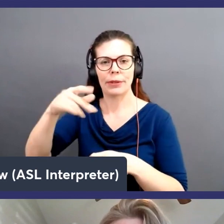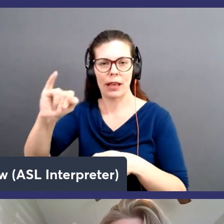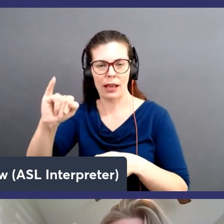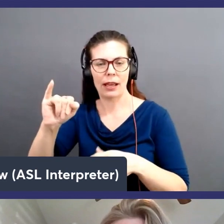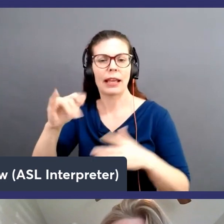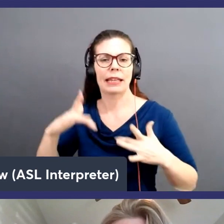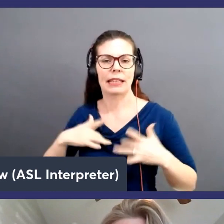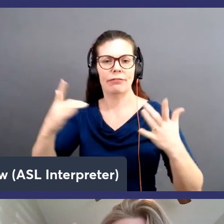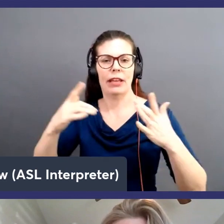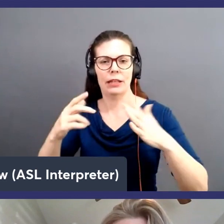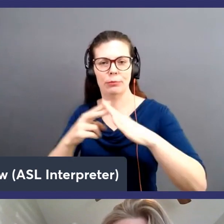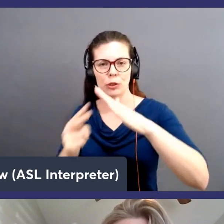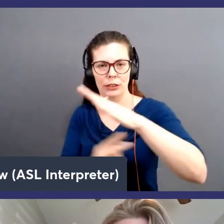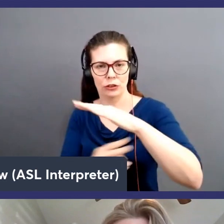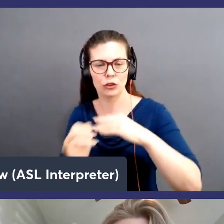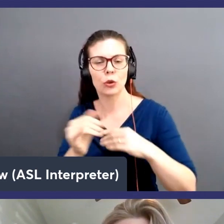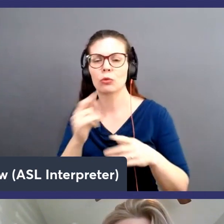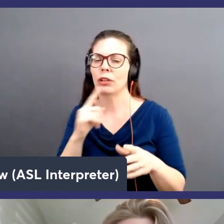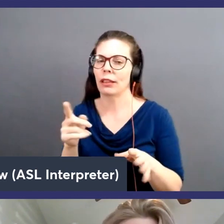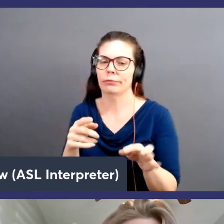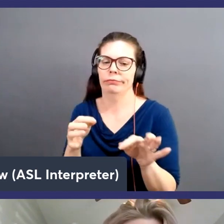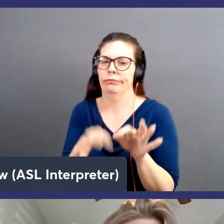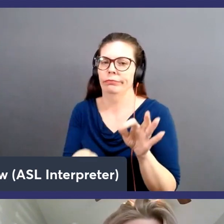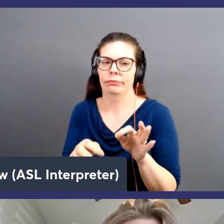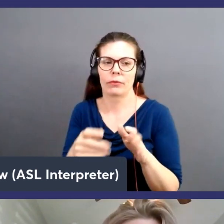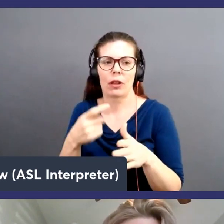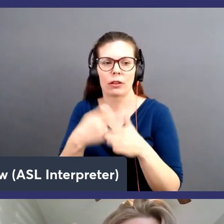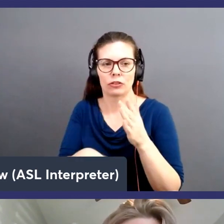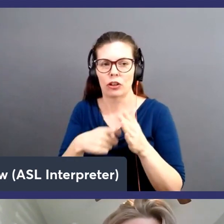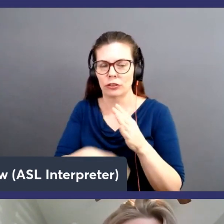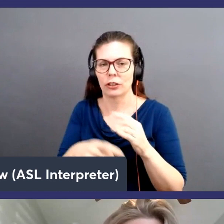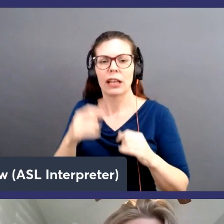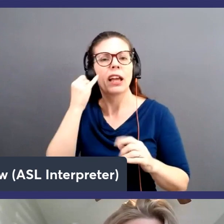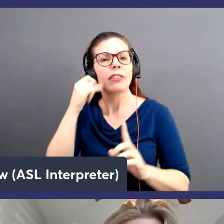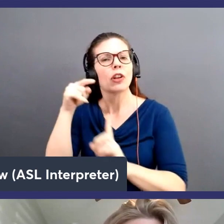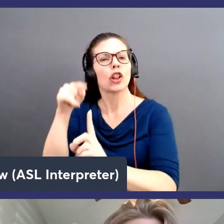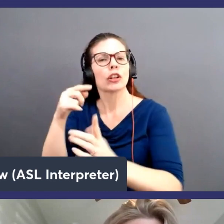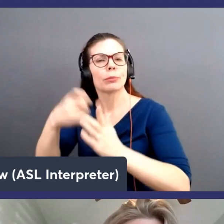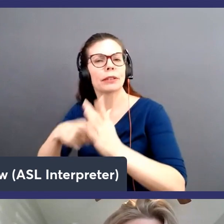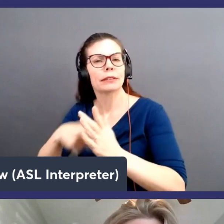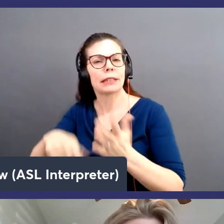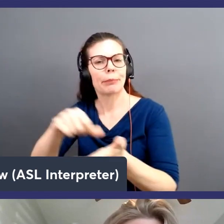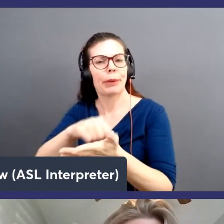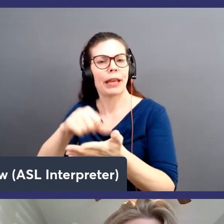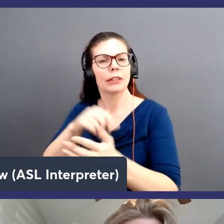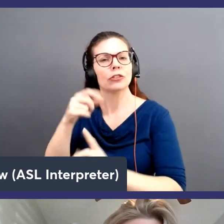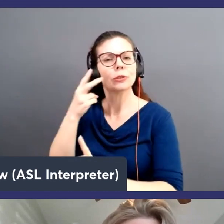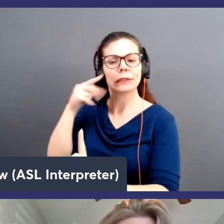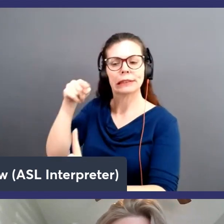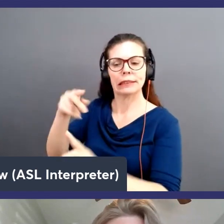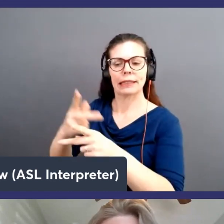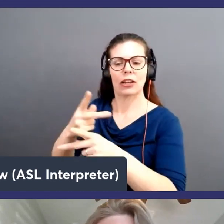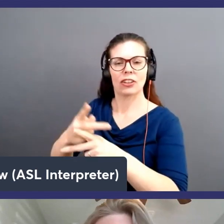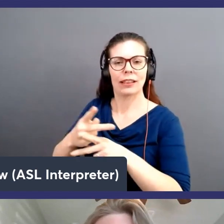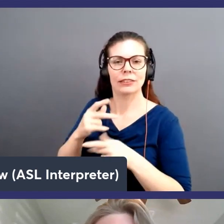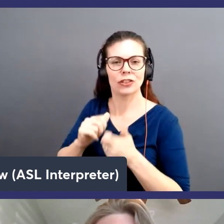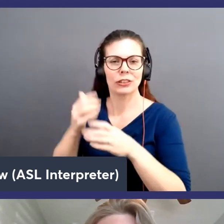It'll be a very small fraction of the total charge and if you go to our pricing page, you have shown the calculations on how the pricing breakdown will look like.